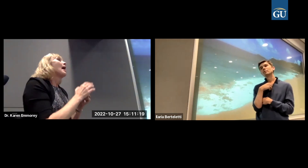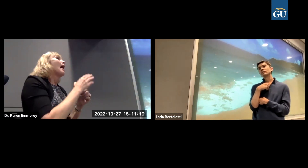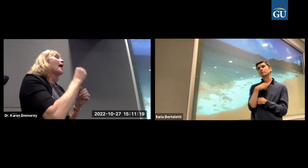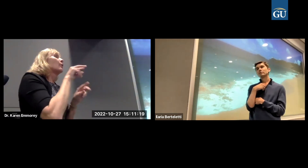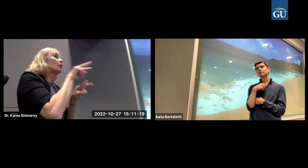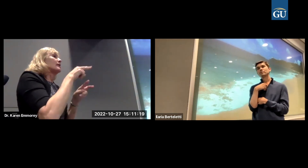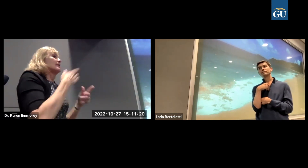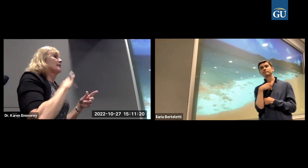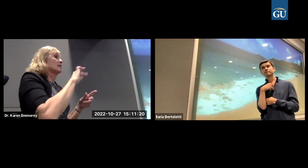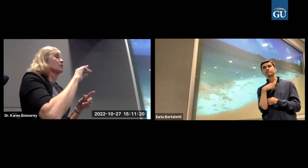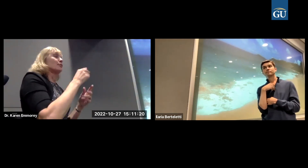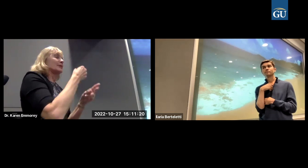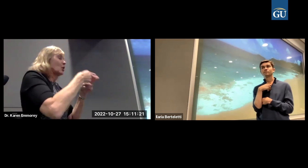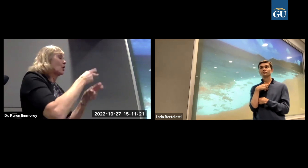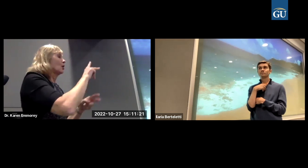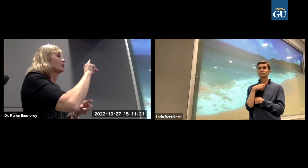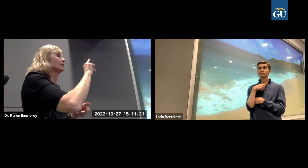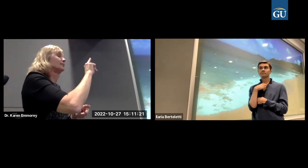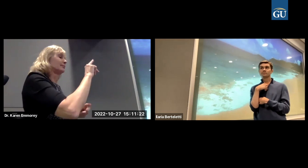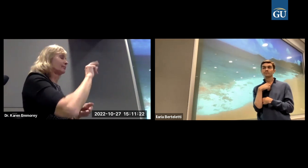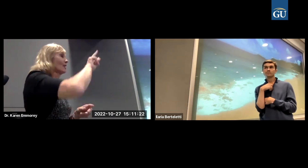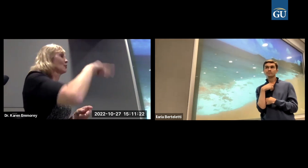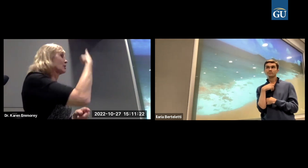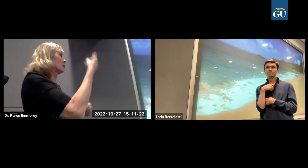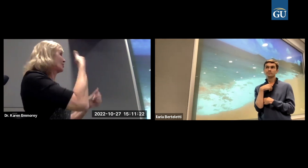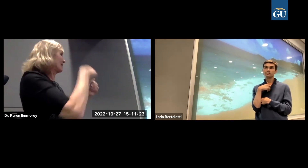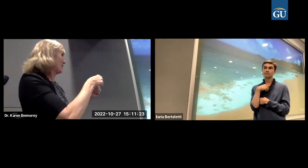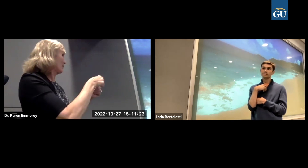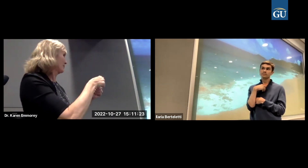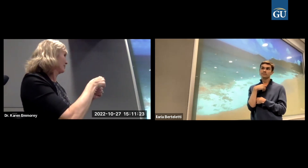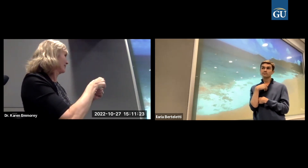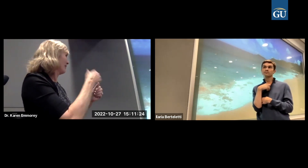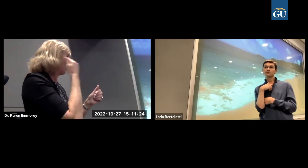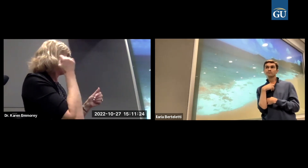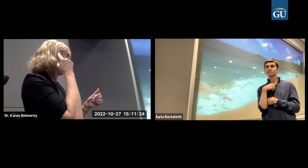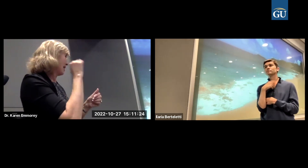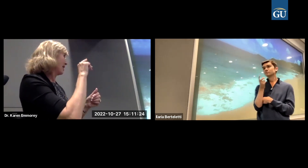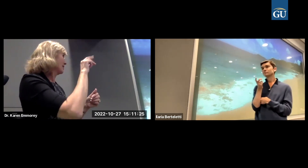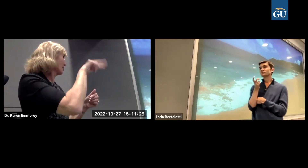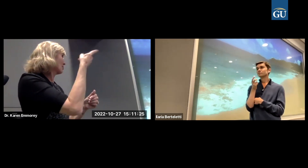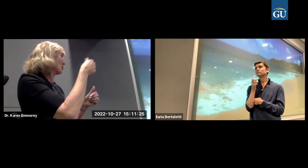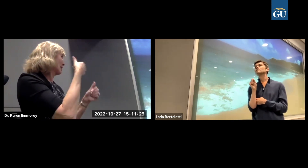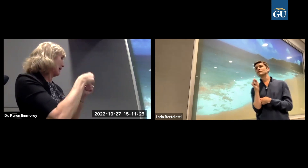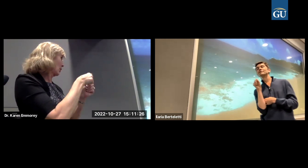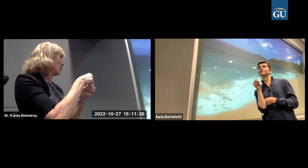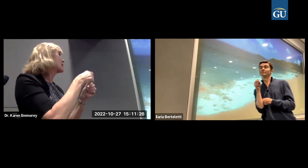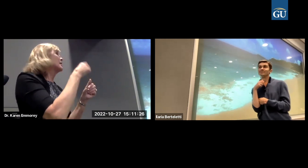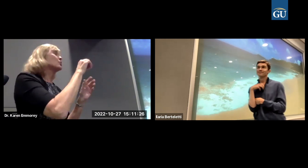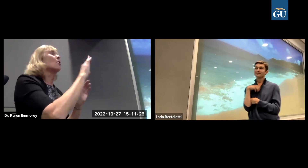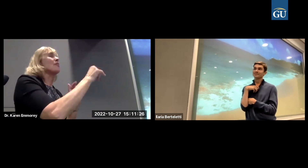Okay, so transpose letters from others in the room. Um, are ones that people won't even notice. When you're reading a passage